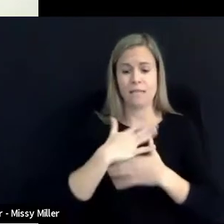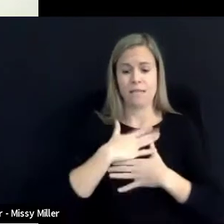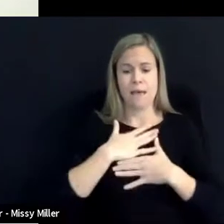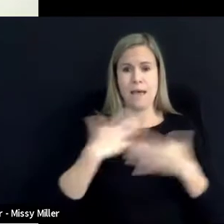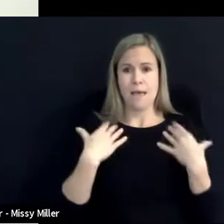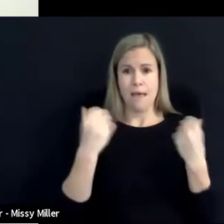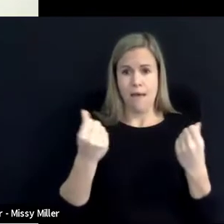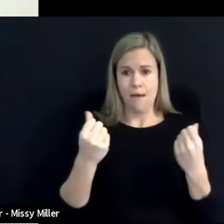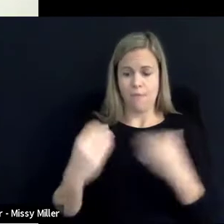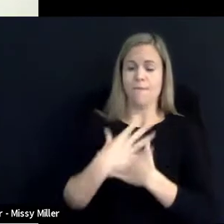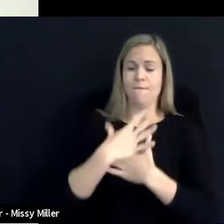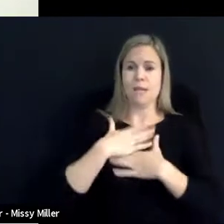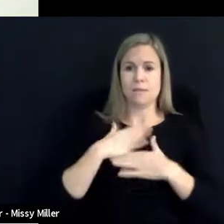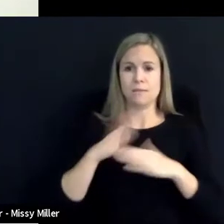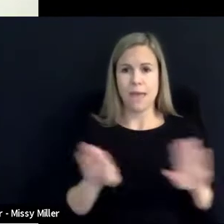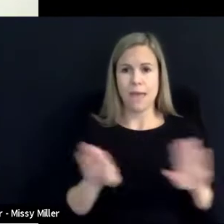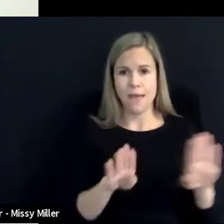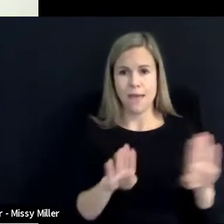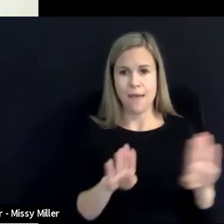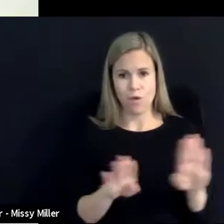even if you're not paying attention to it.